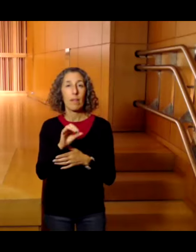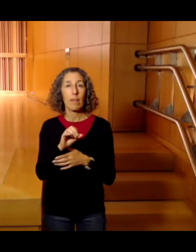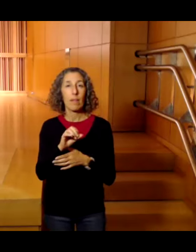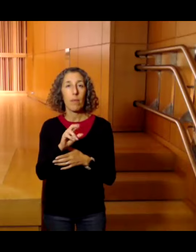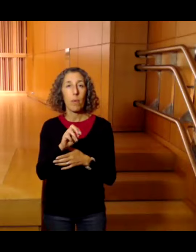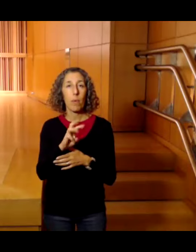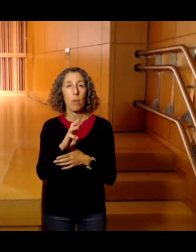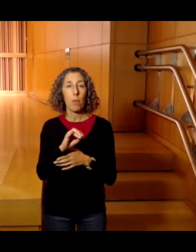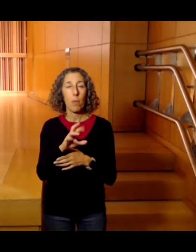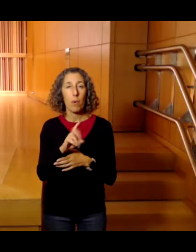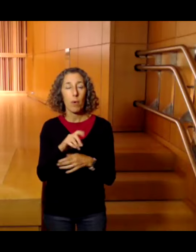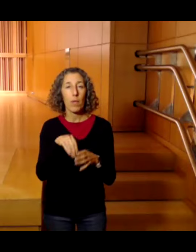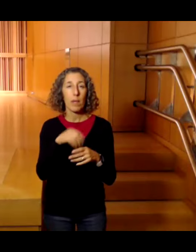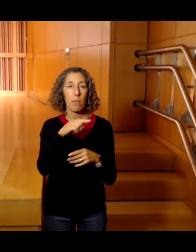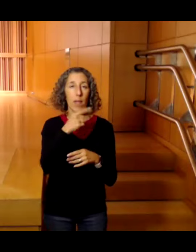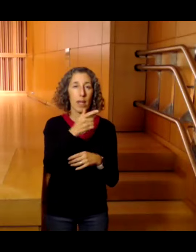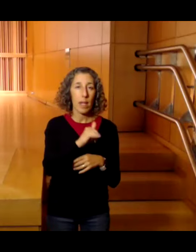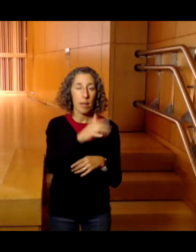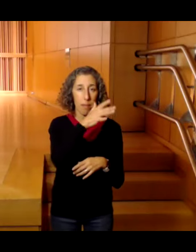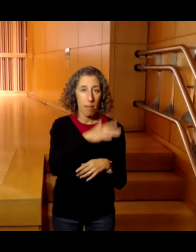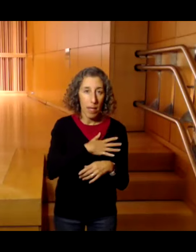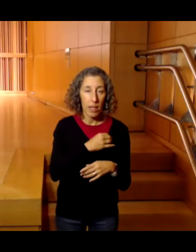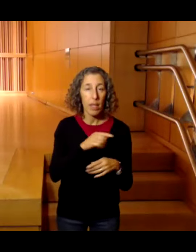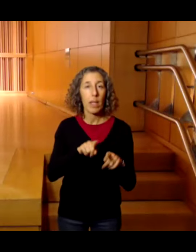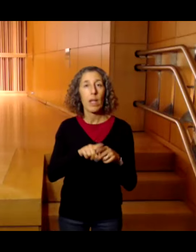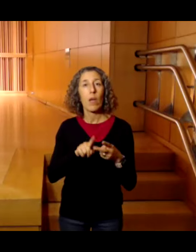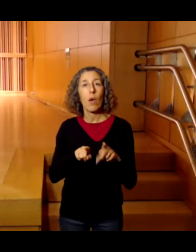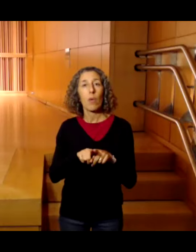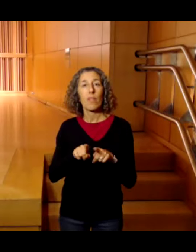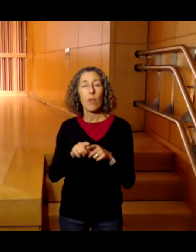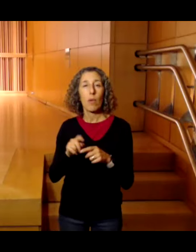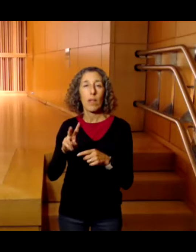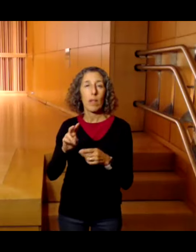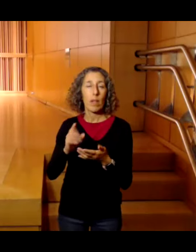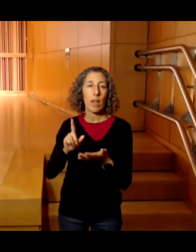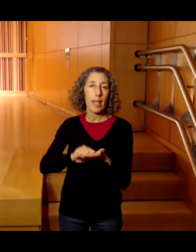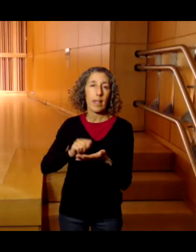And the volume we edited with John. Your brilliant remembrance.